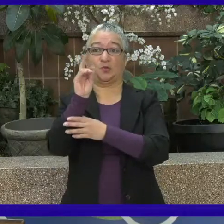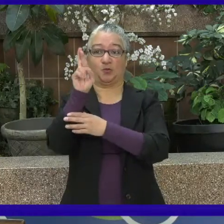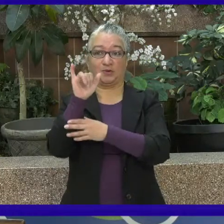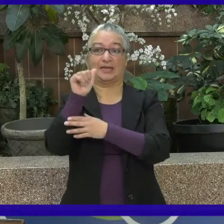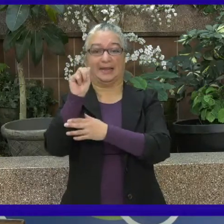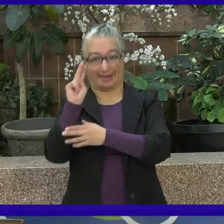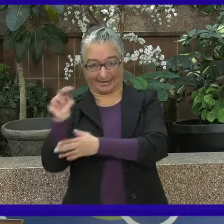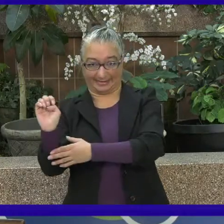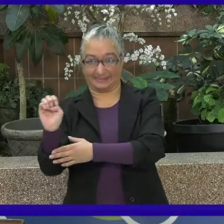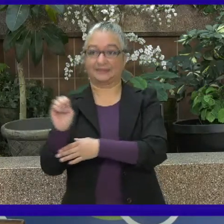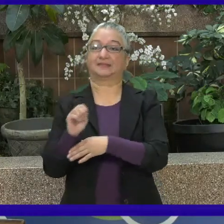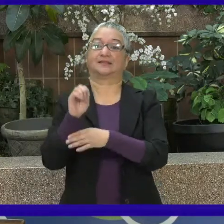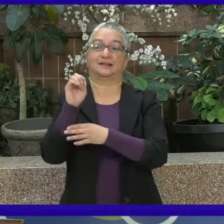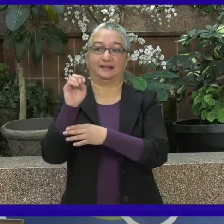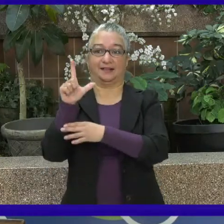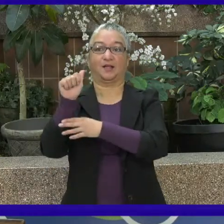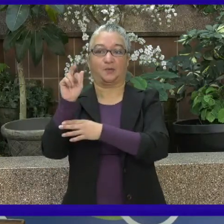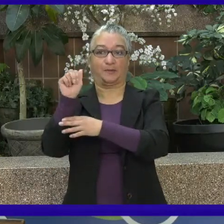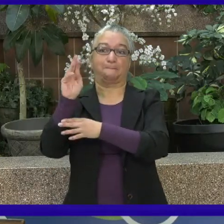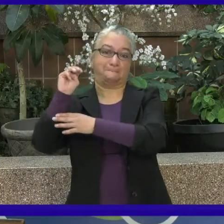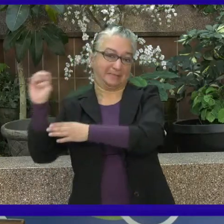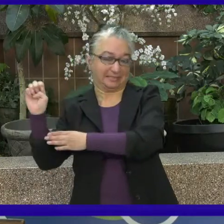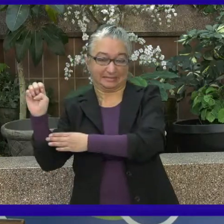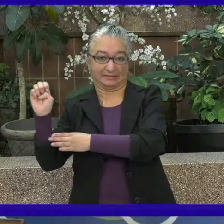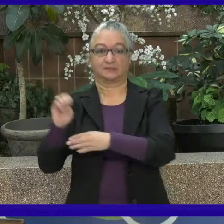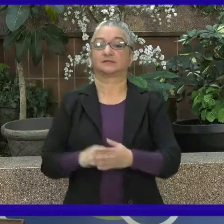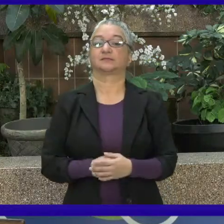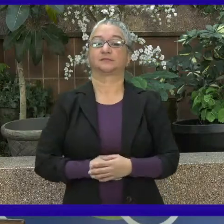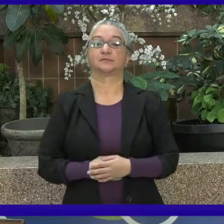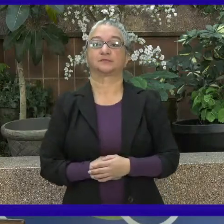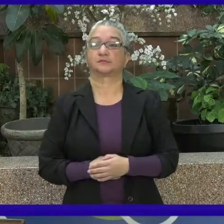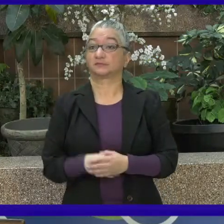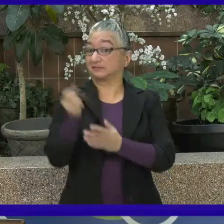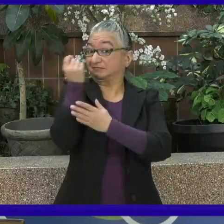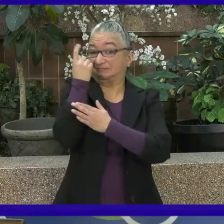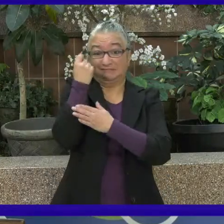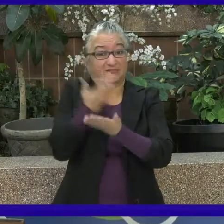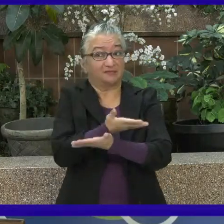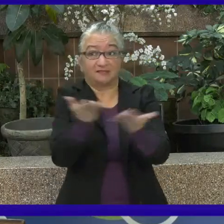promoting the u of m they're all graduates of the university of manitoba they're all alum some of